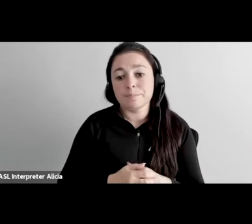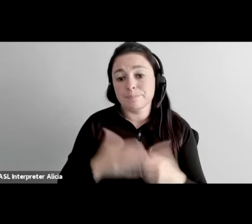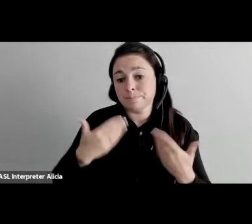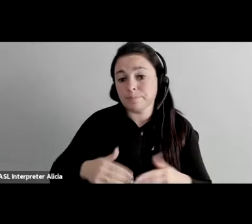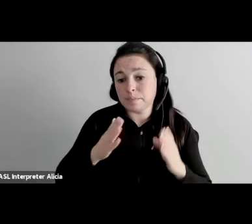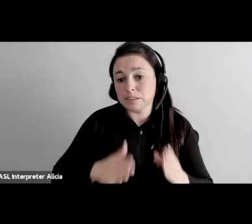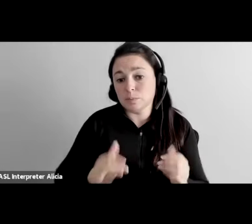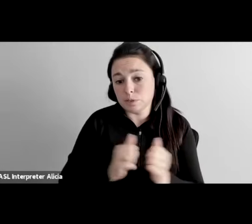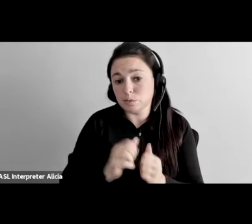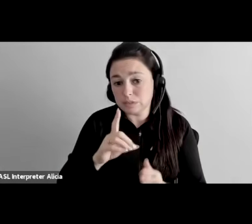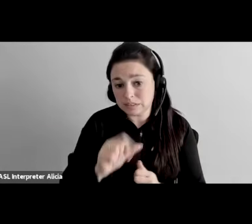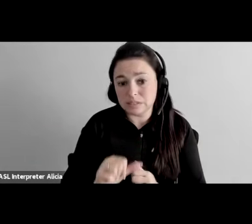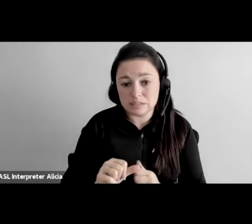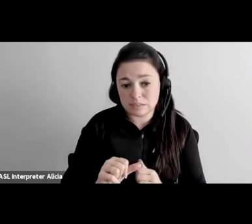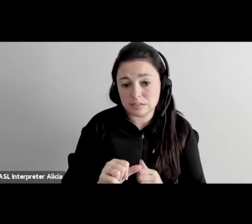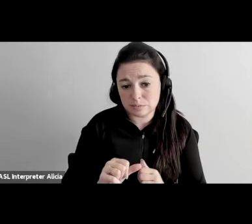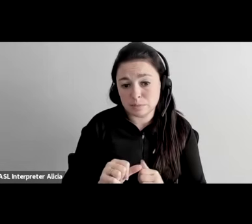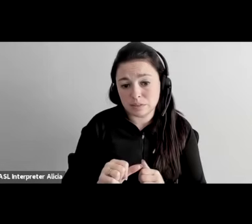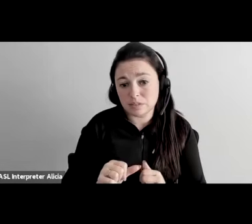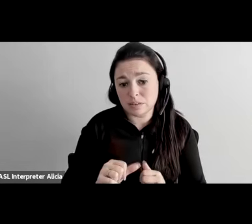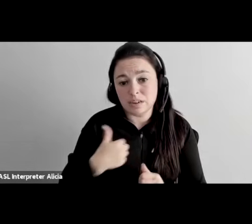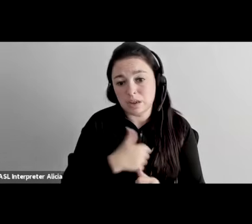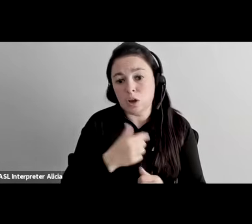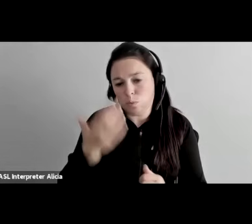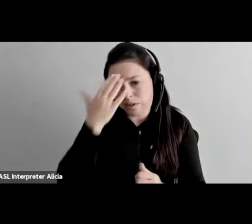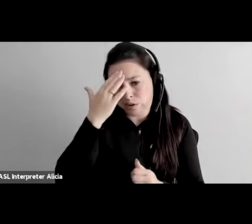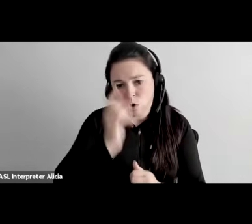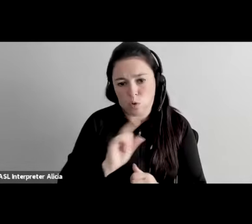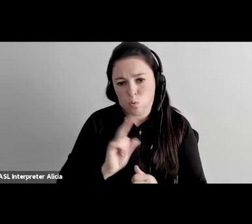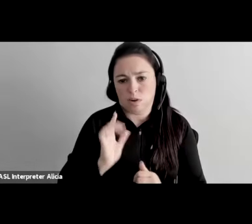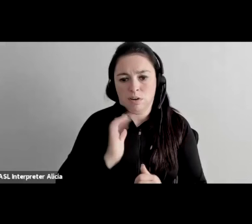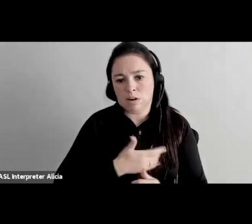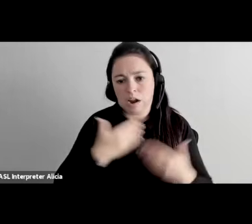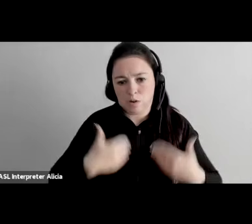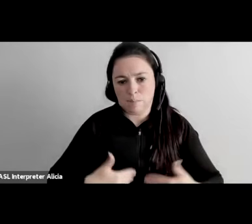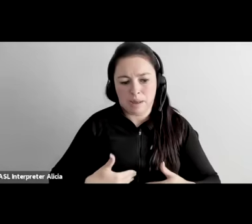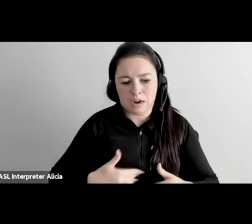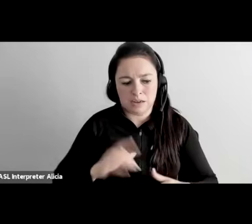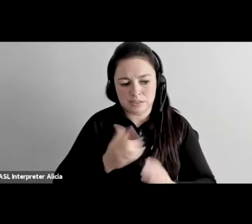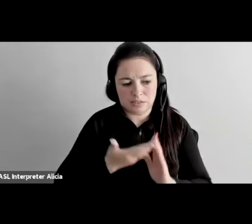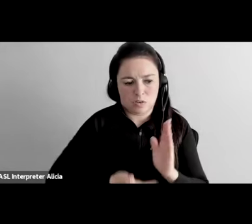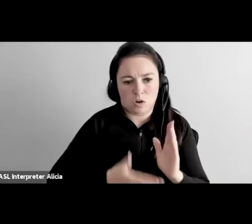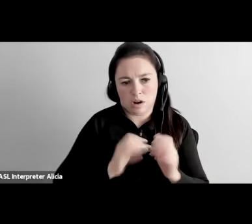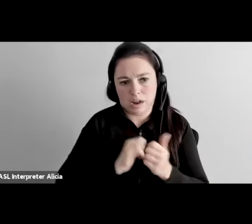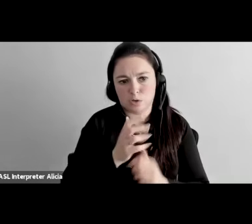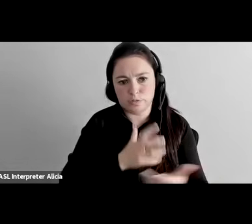heightened awareness of where our bodies are in space because we've had to it's a specialized skill and